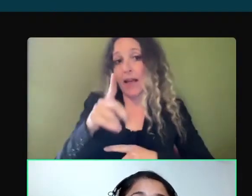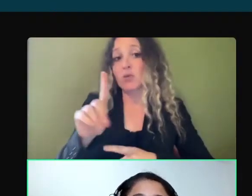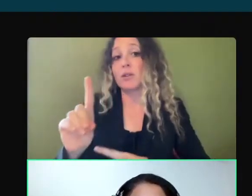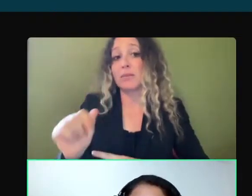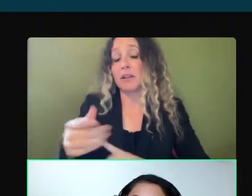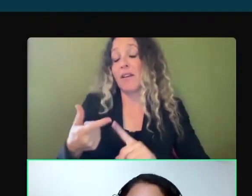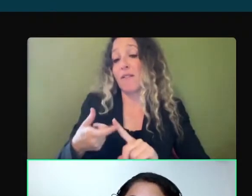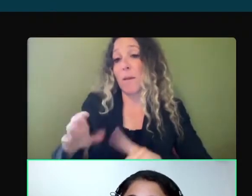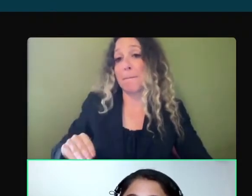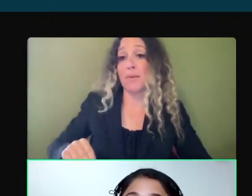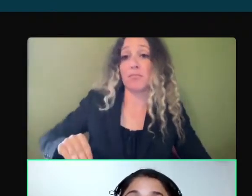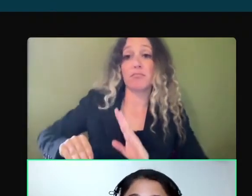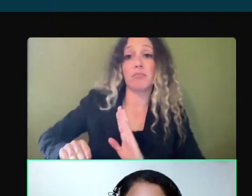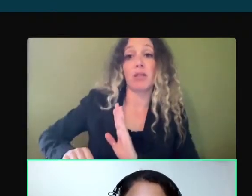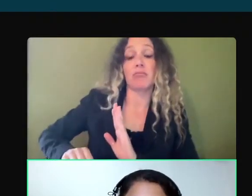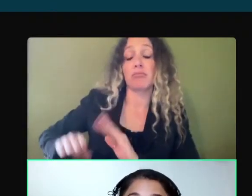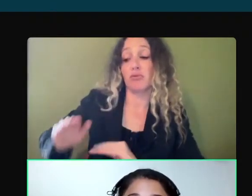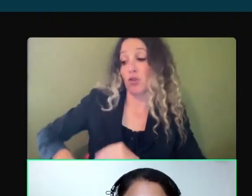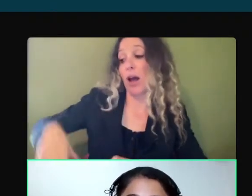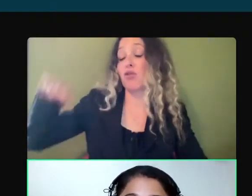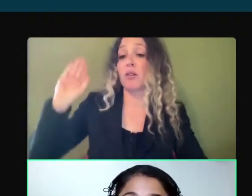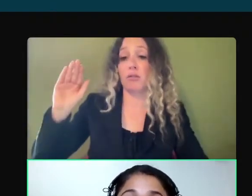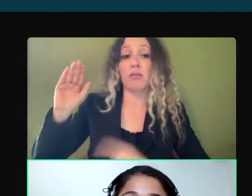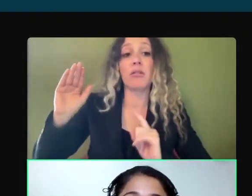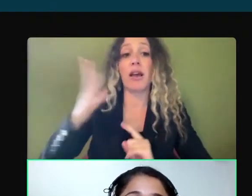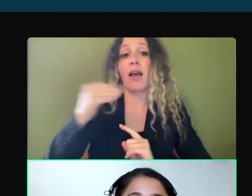We're gonna be talking a lot about dementia in this session today,